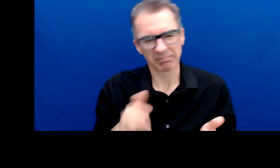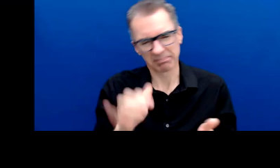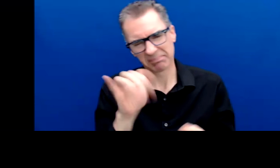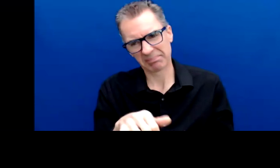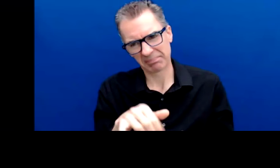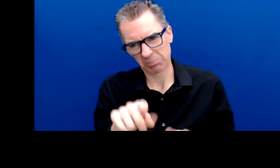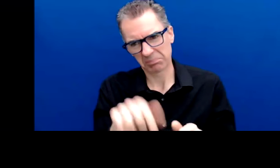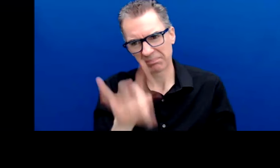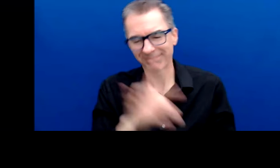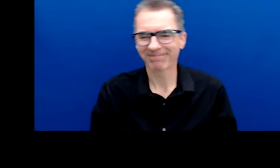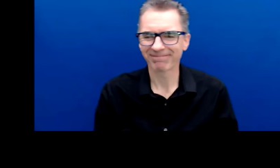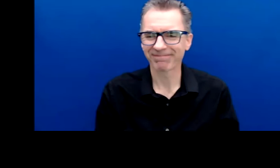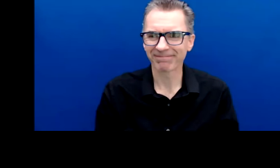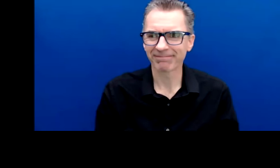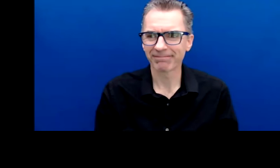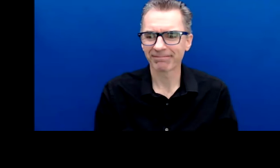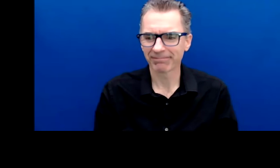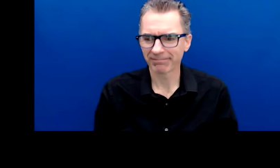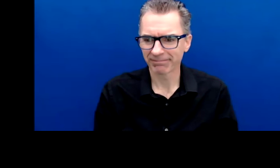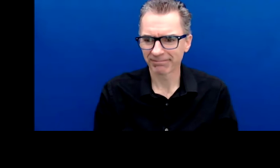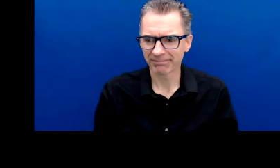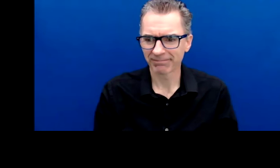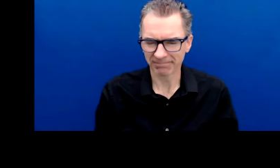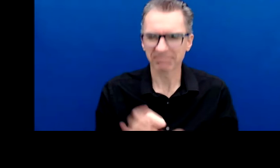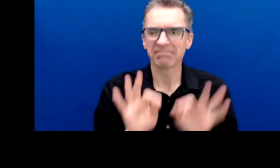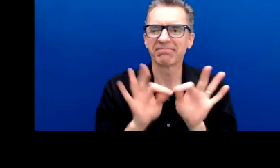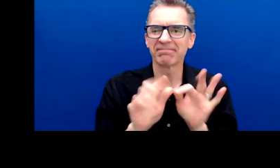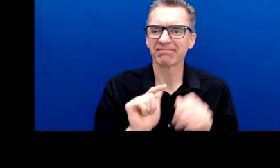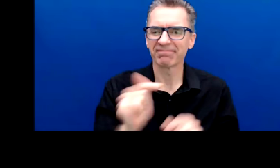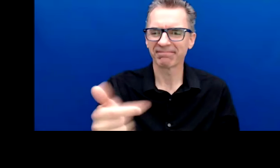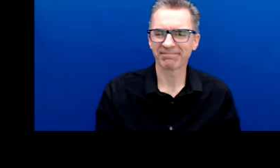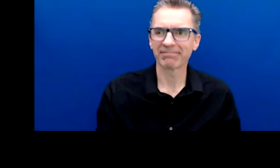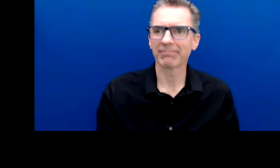Okay. Hold on.